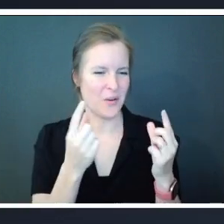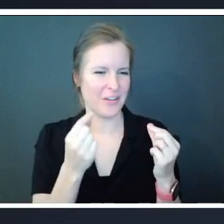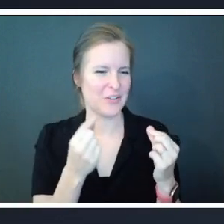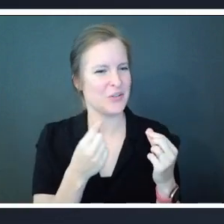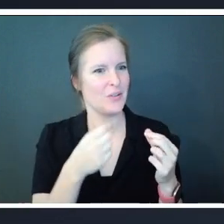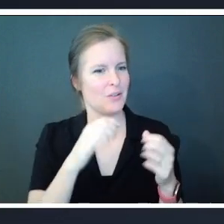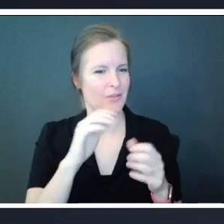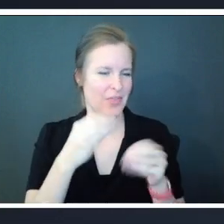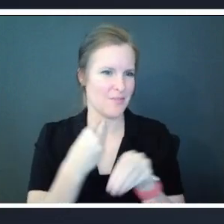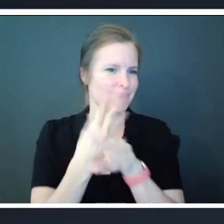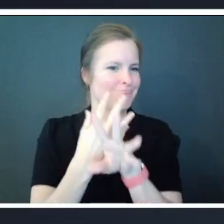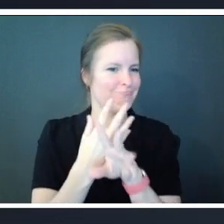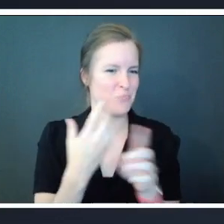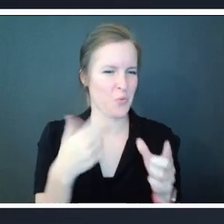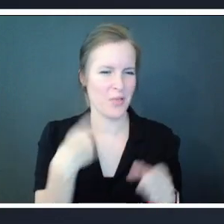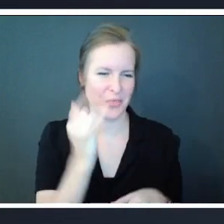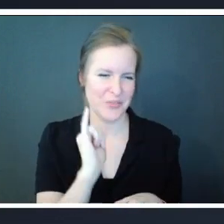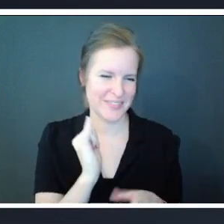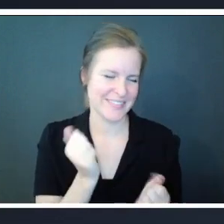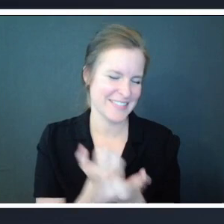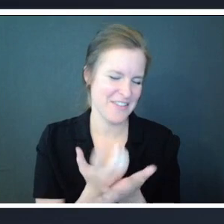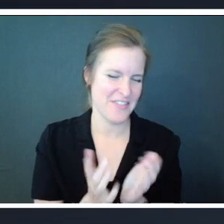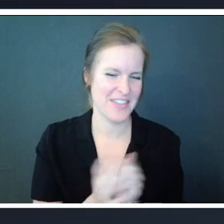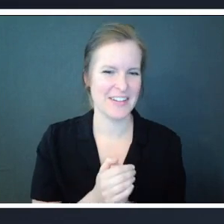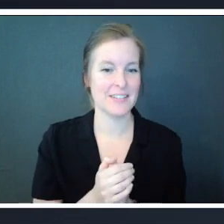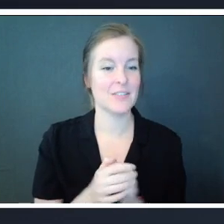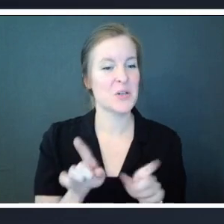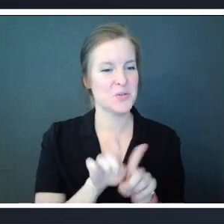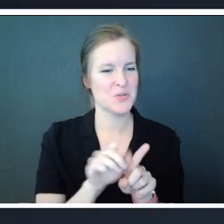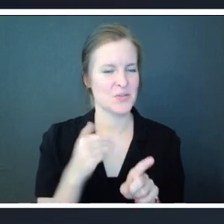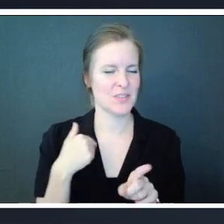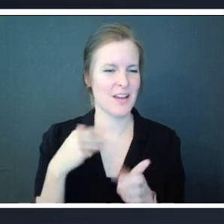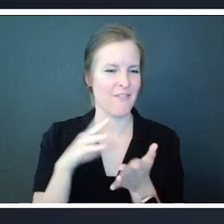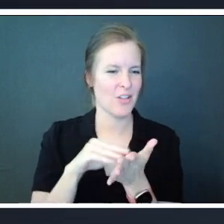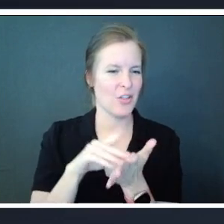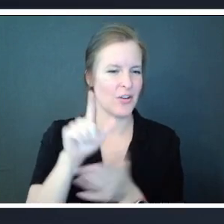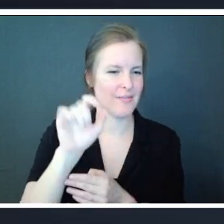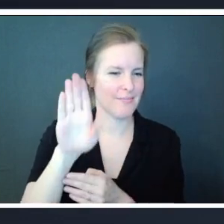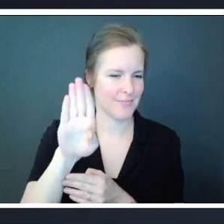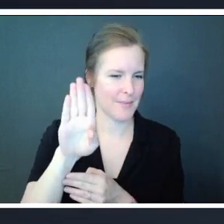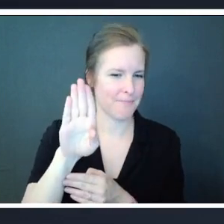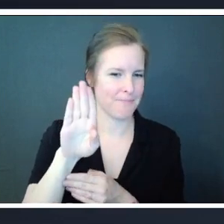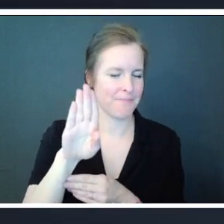We also have our Smithsonian Learning Lab, which is more content. It's a collection of lessons that